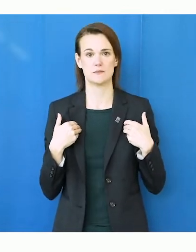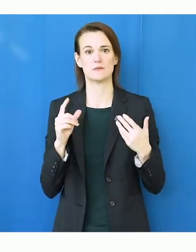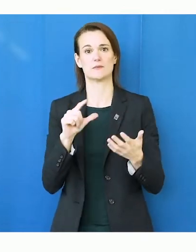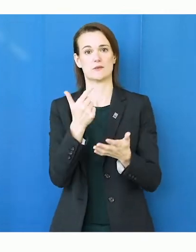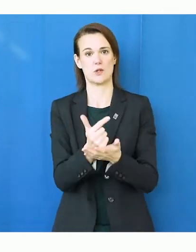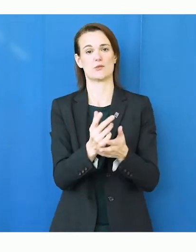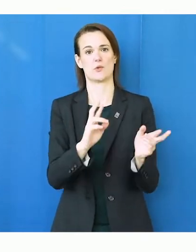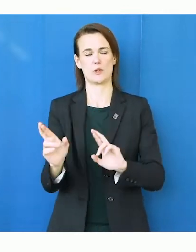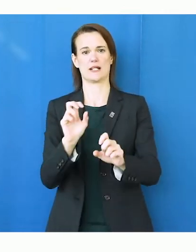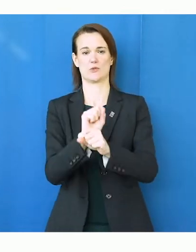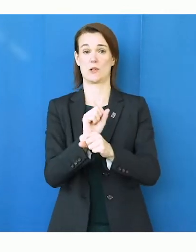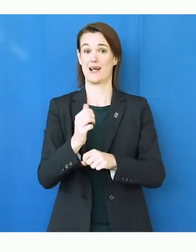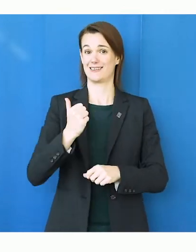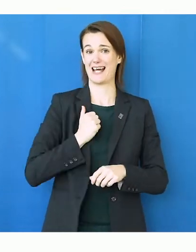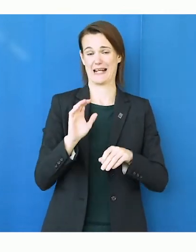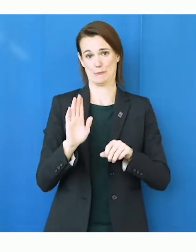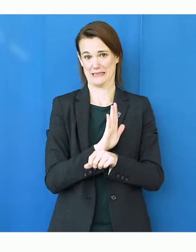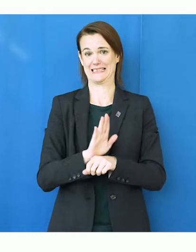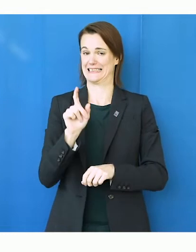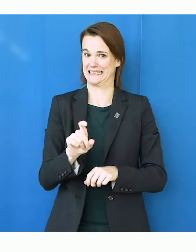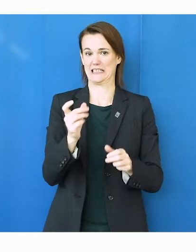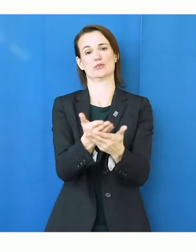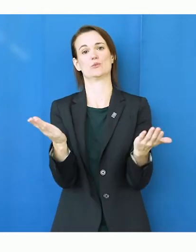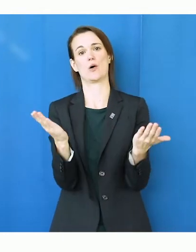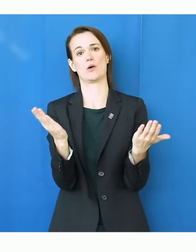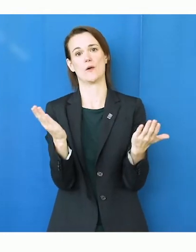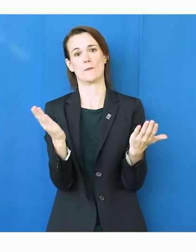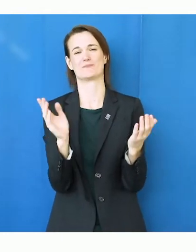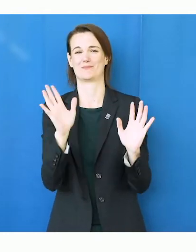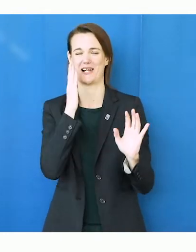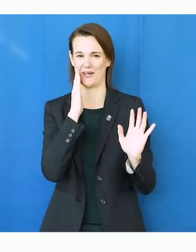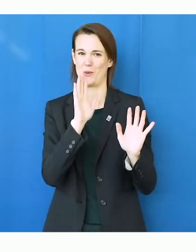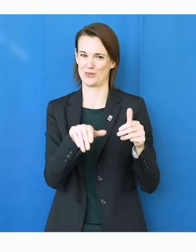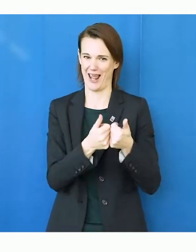I know there were some difficulties, embarrassments and struggles along the way coupled with COVID